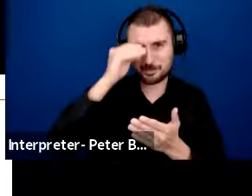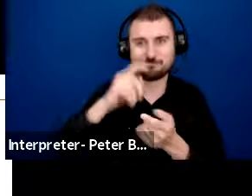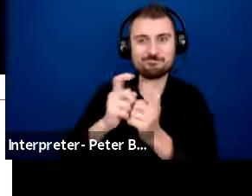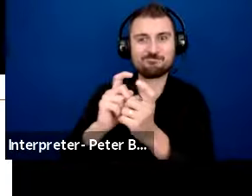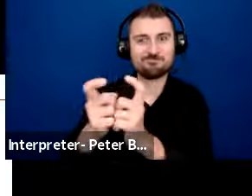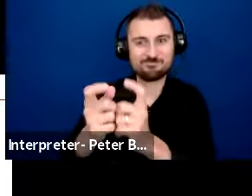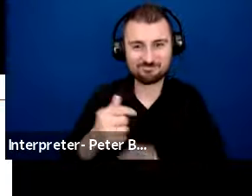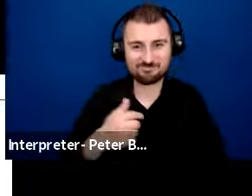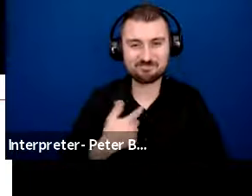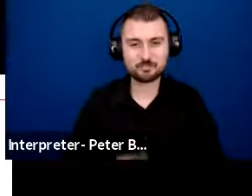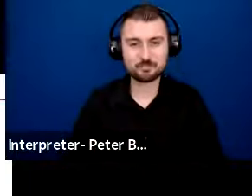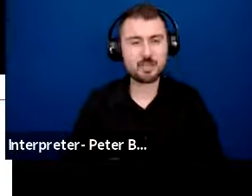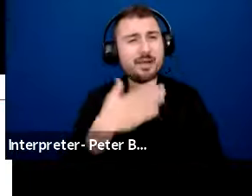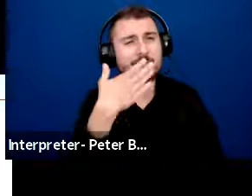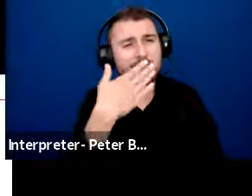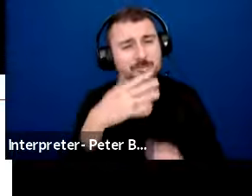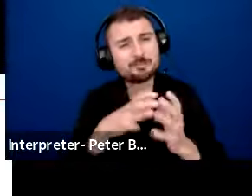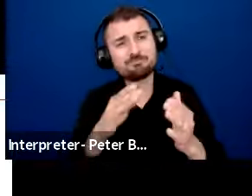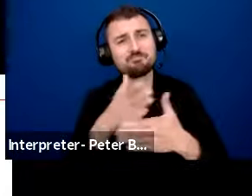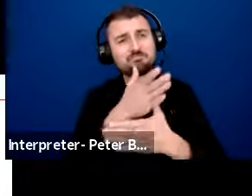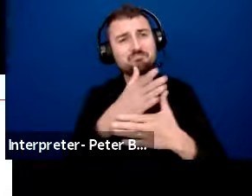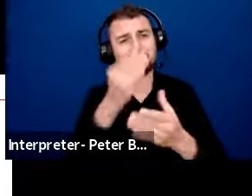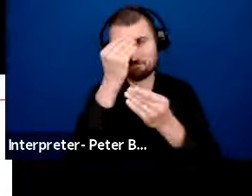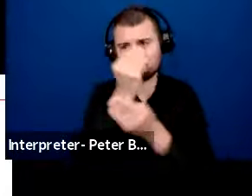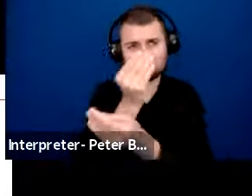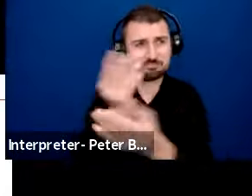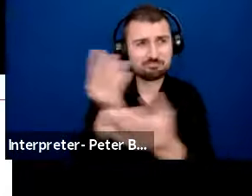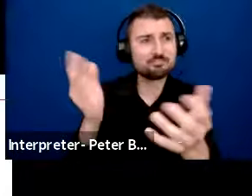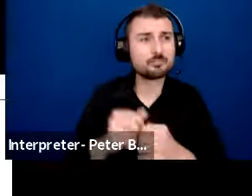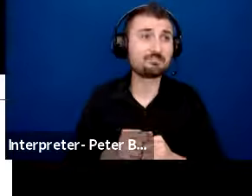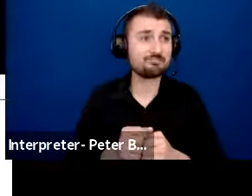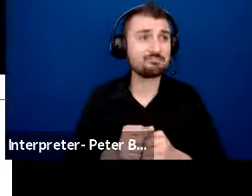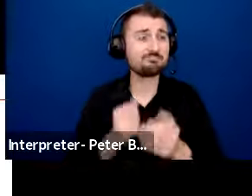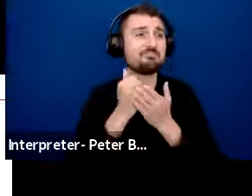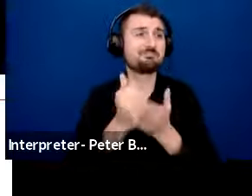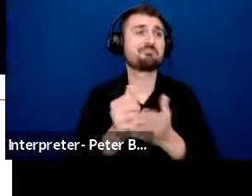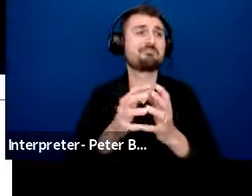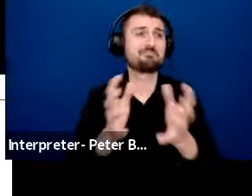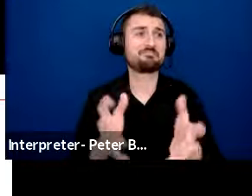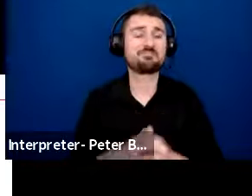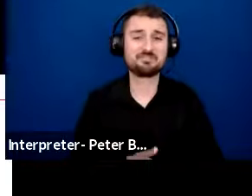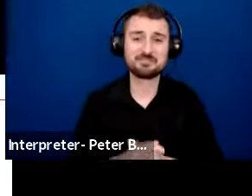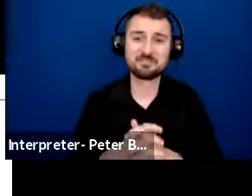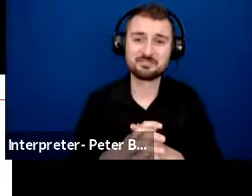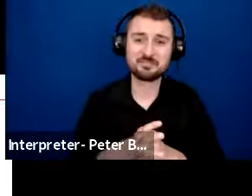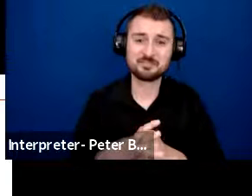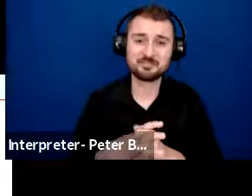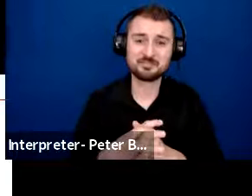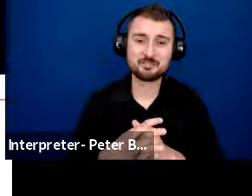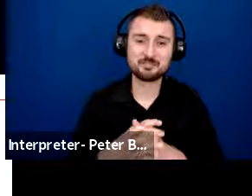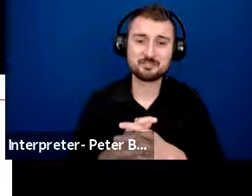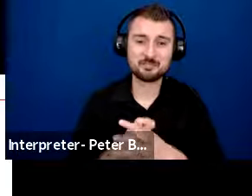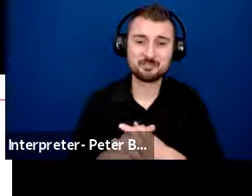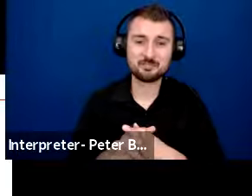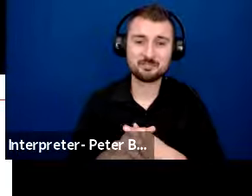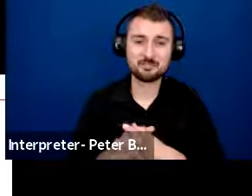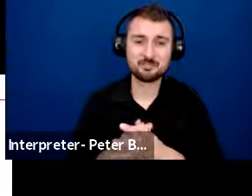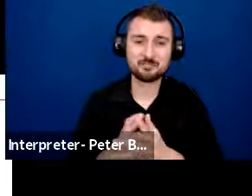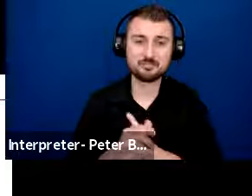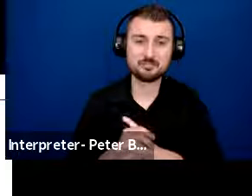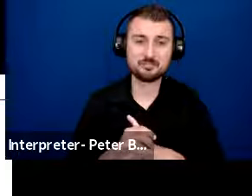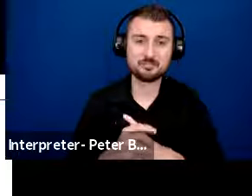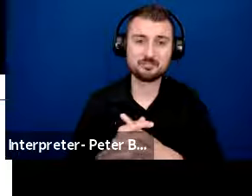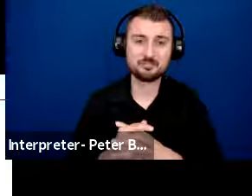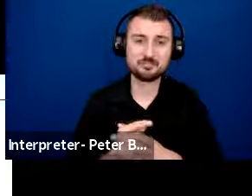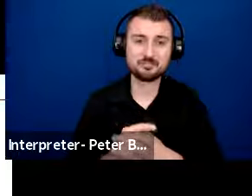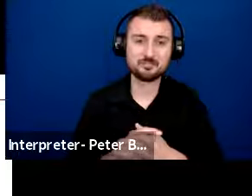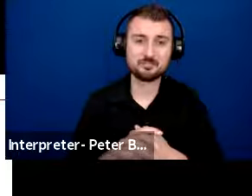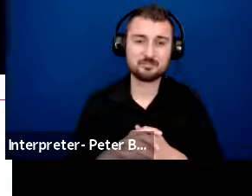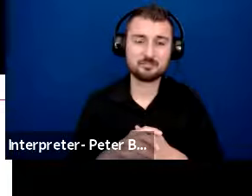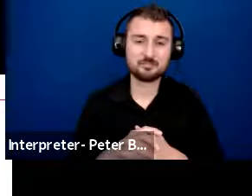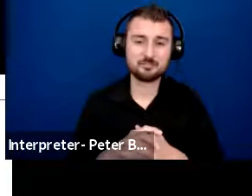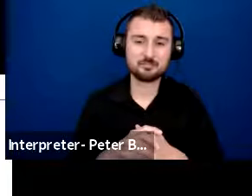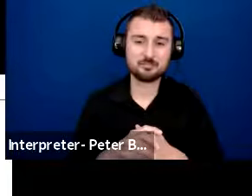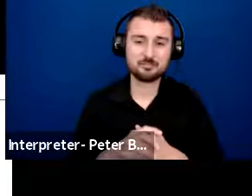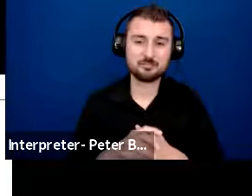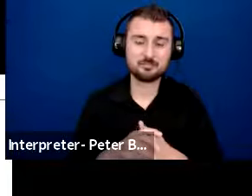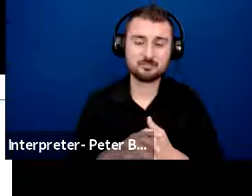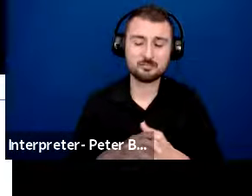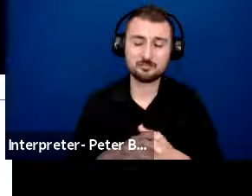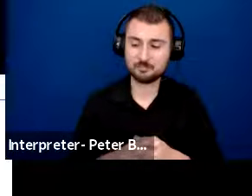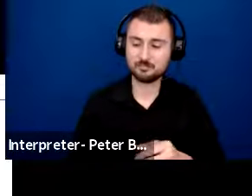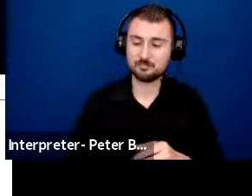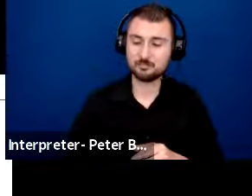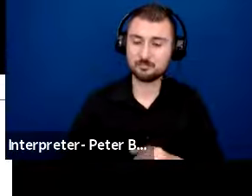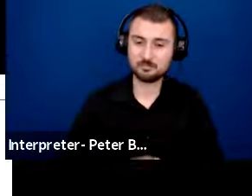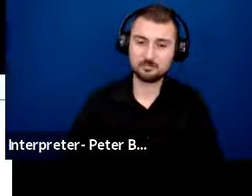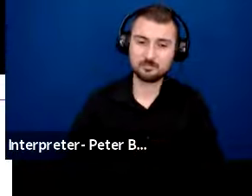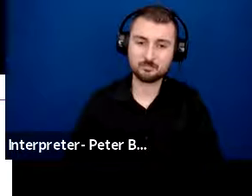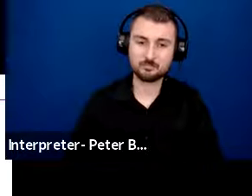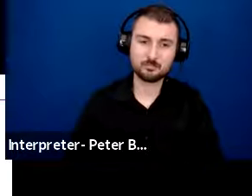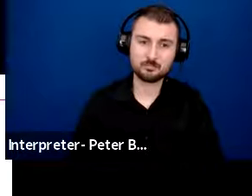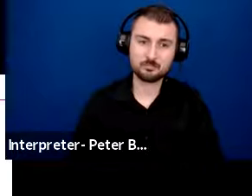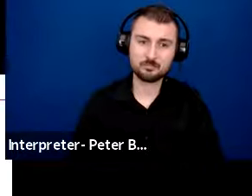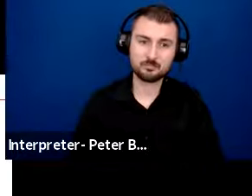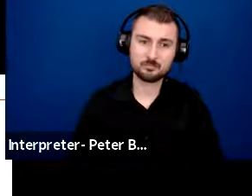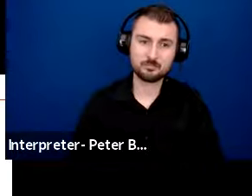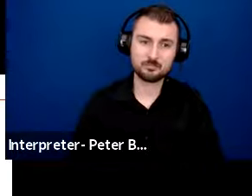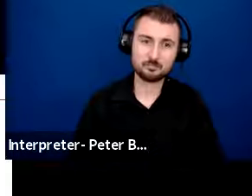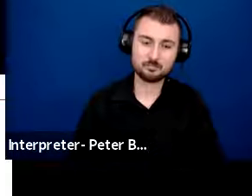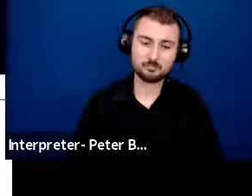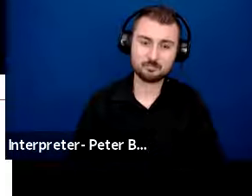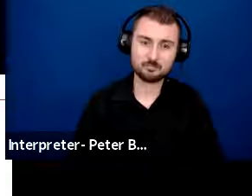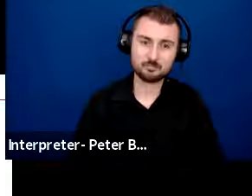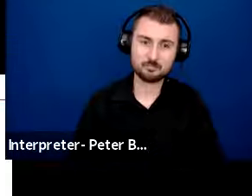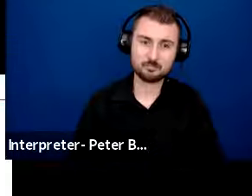So I use some of the videos that I taught live and posted it to canvas later and that's something I learned the hard way.